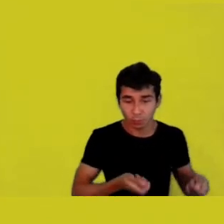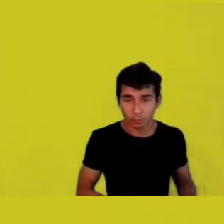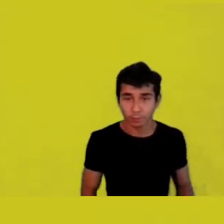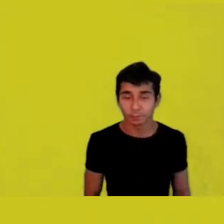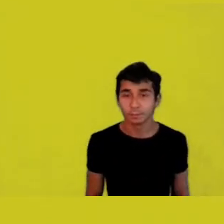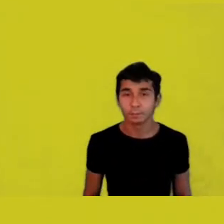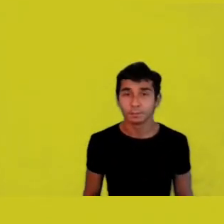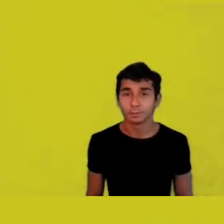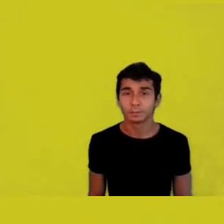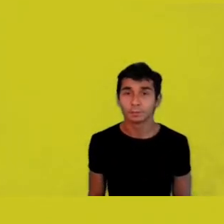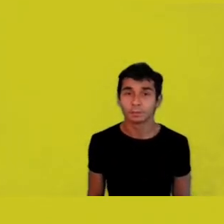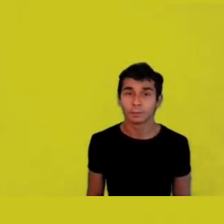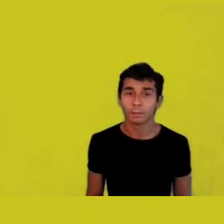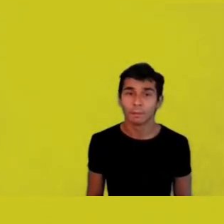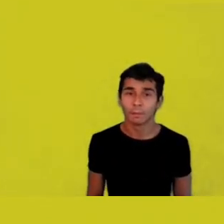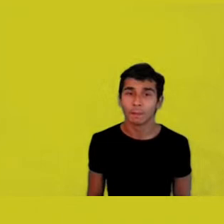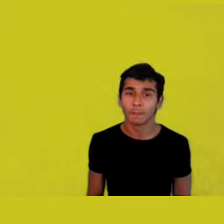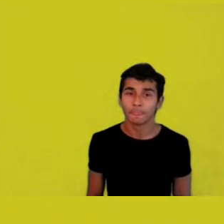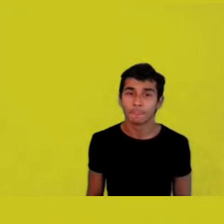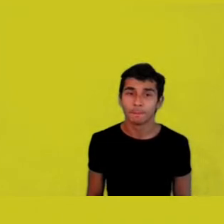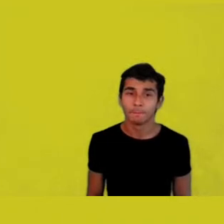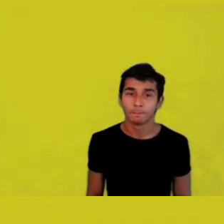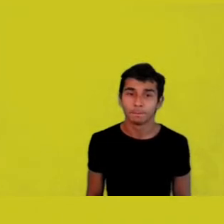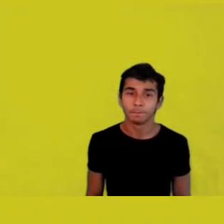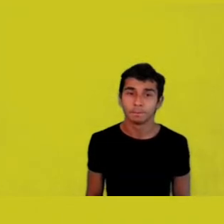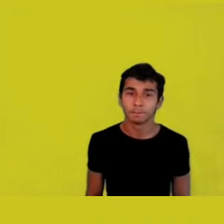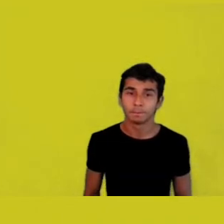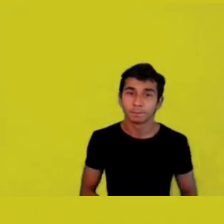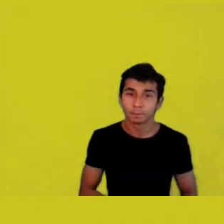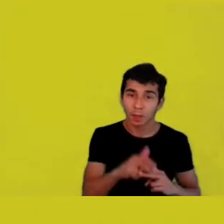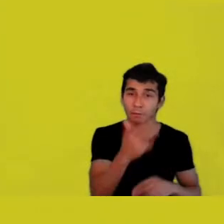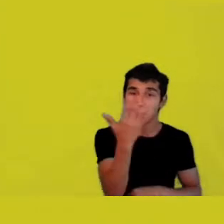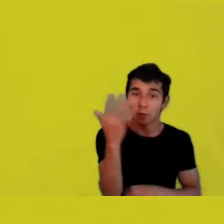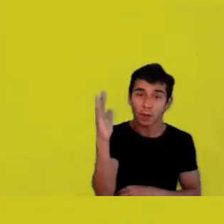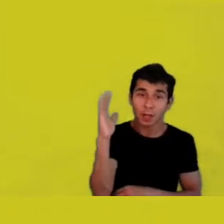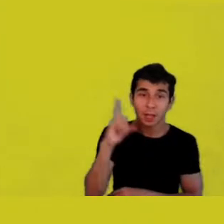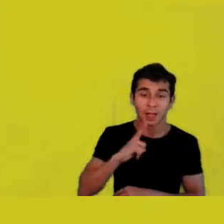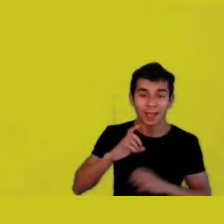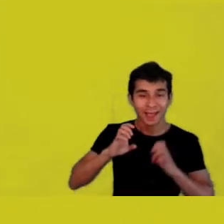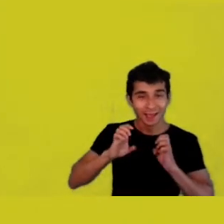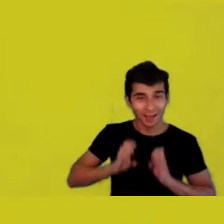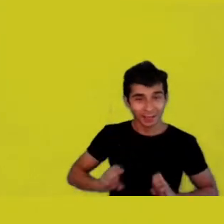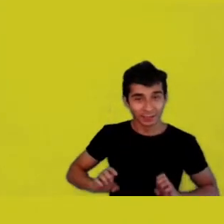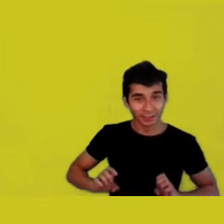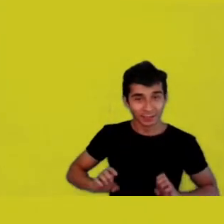And what is built in this ethics of the forest is the opposite, in enchantment poetic, too.